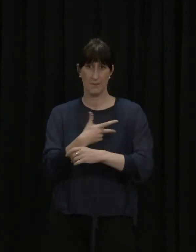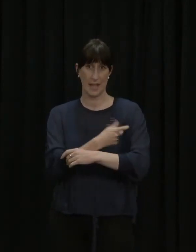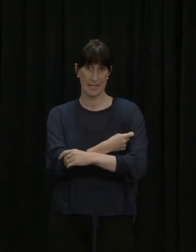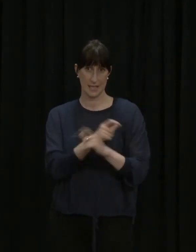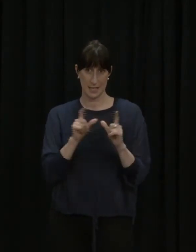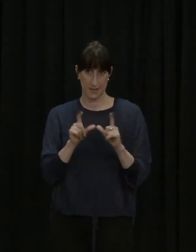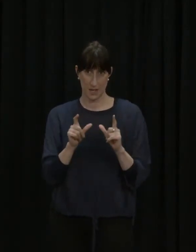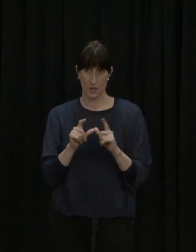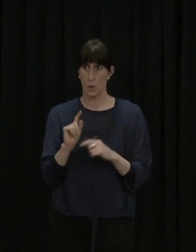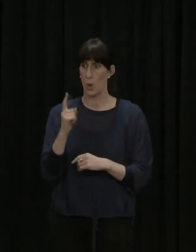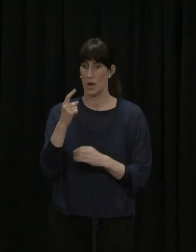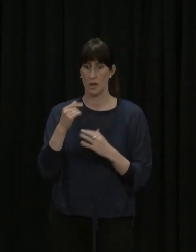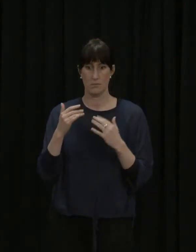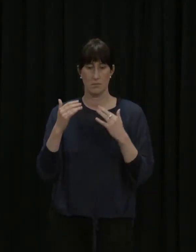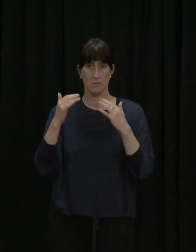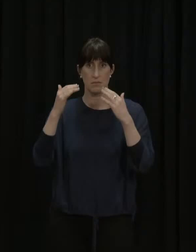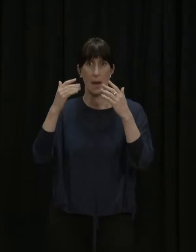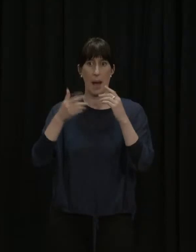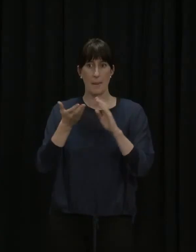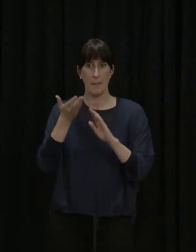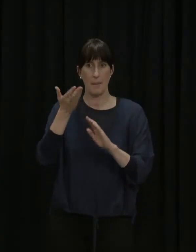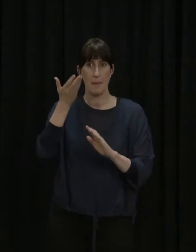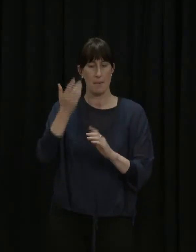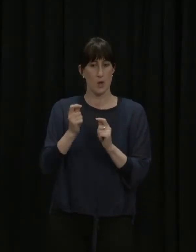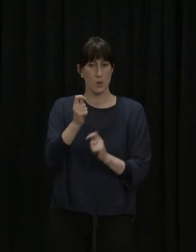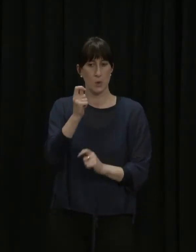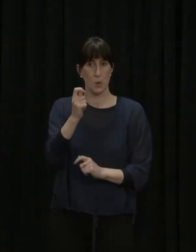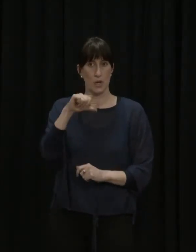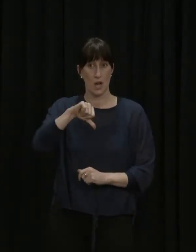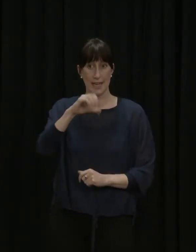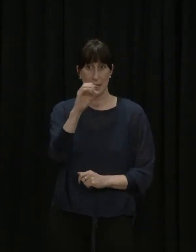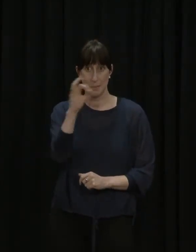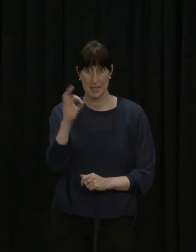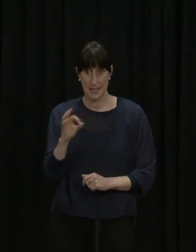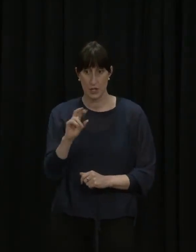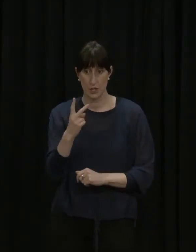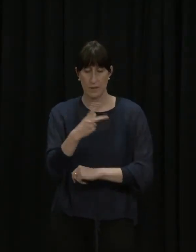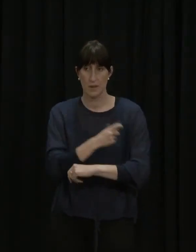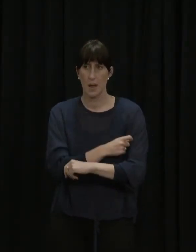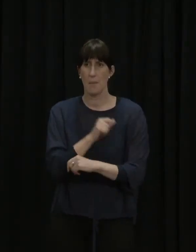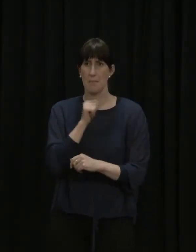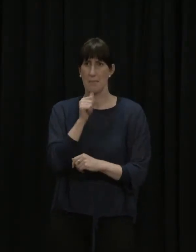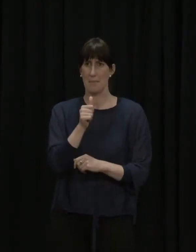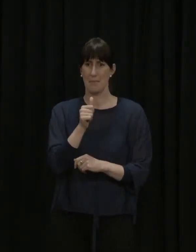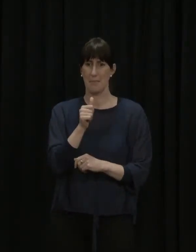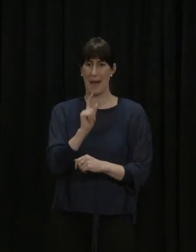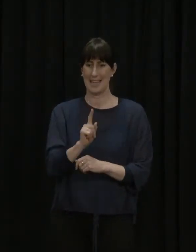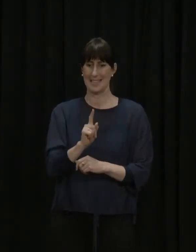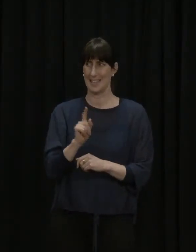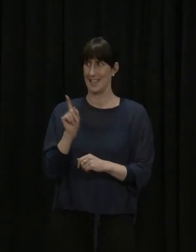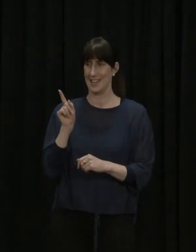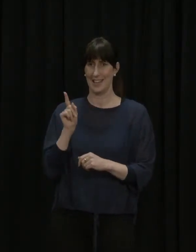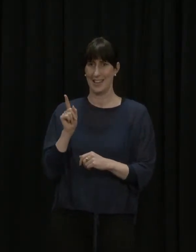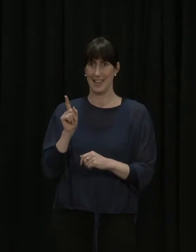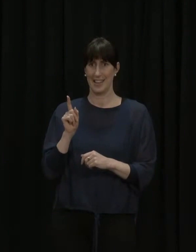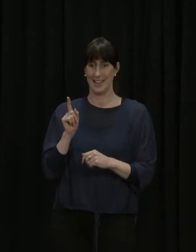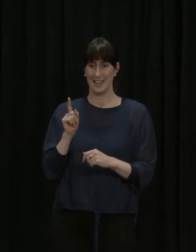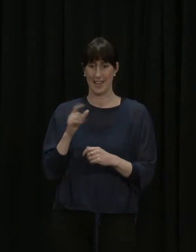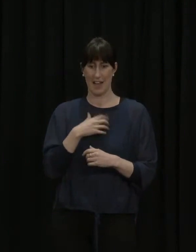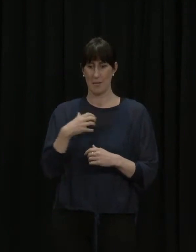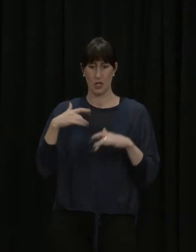move them to am I to if they